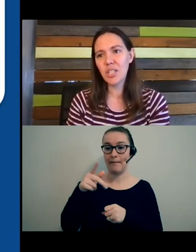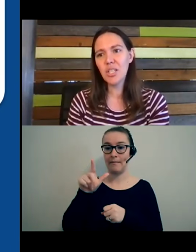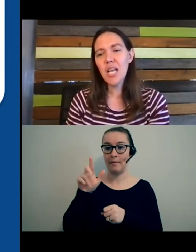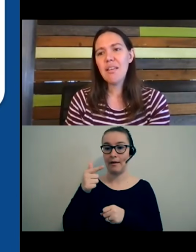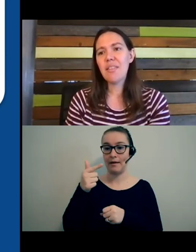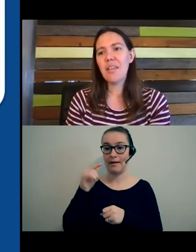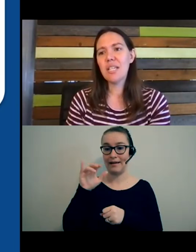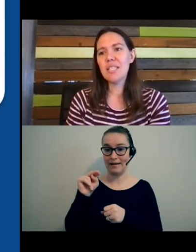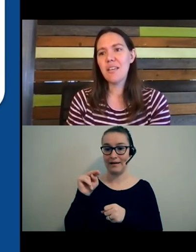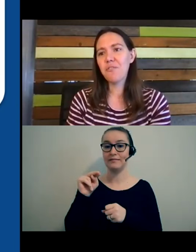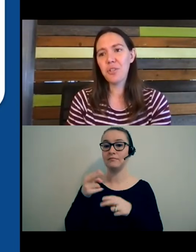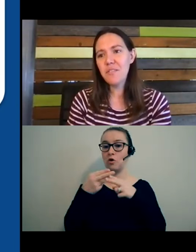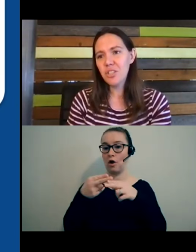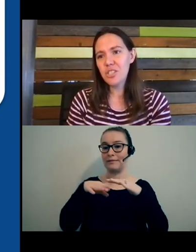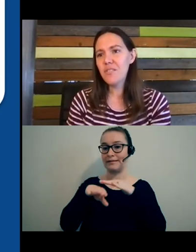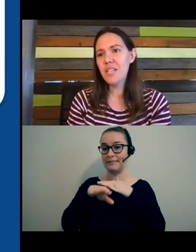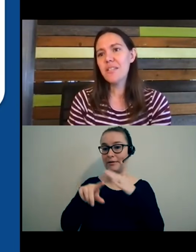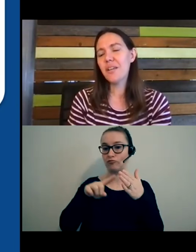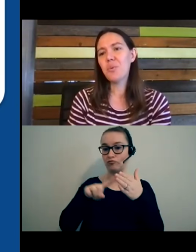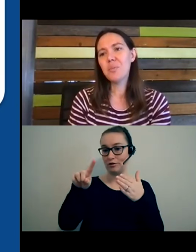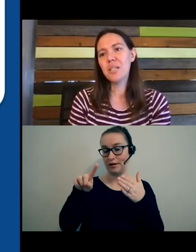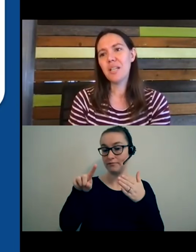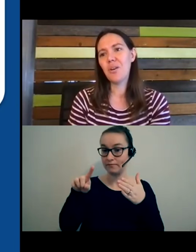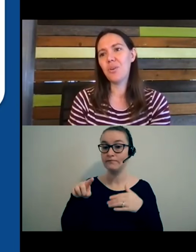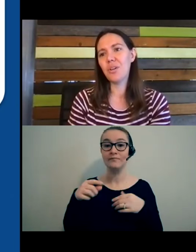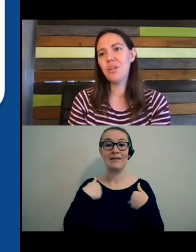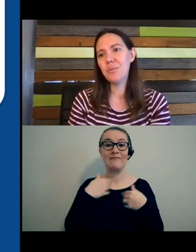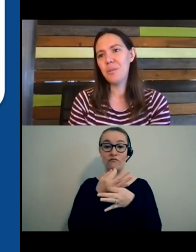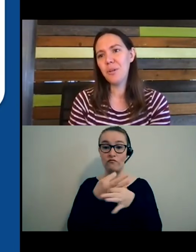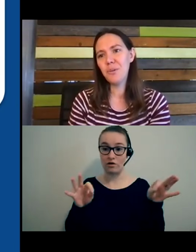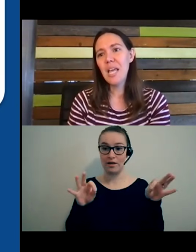There is a free version of this on the wordpress.org repo.